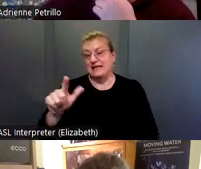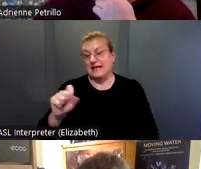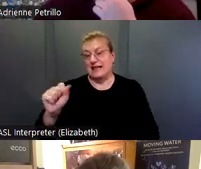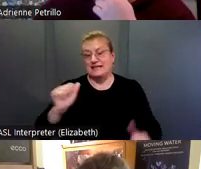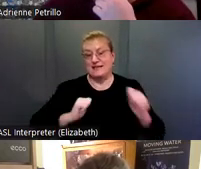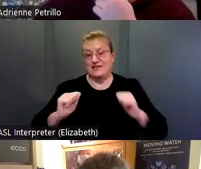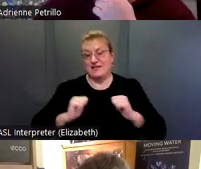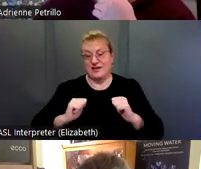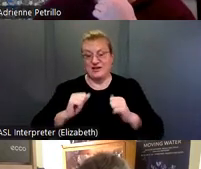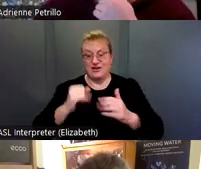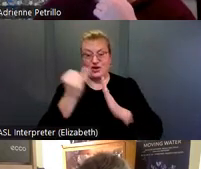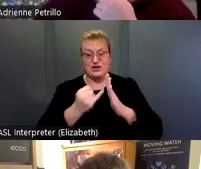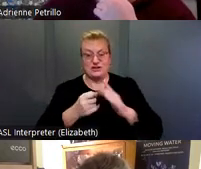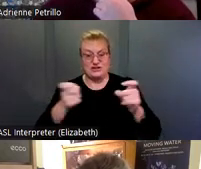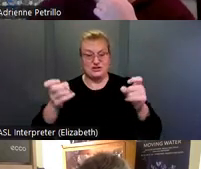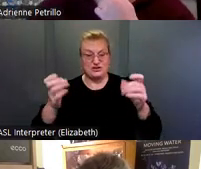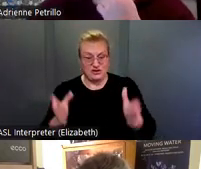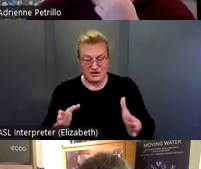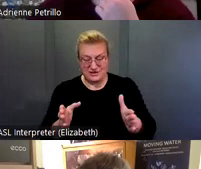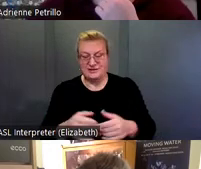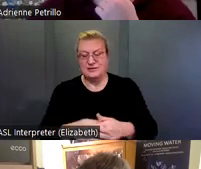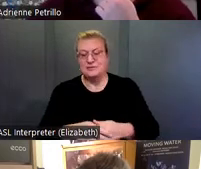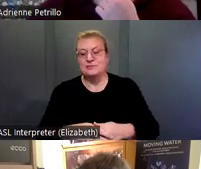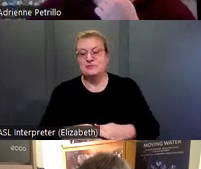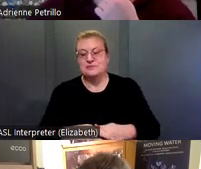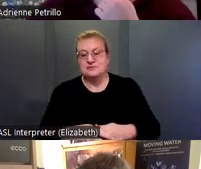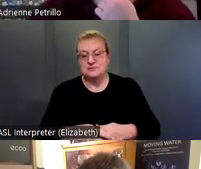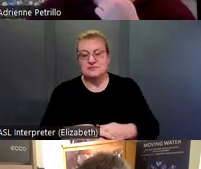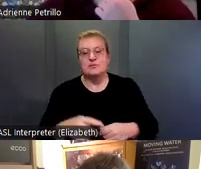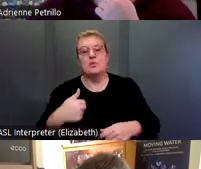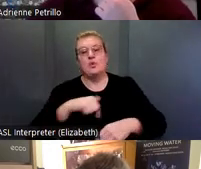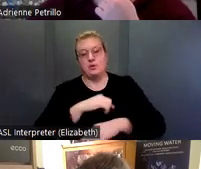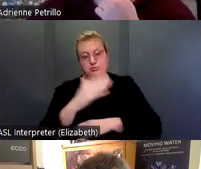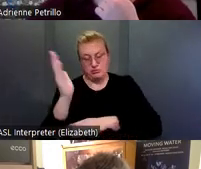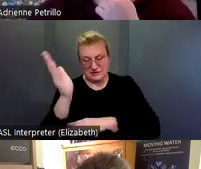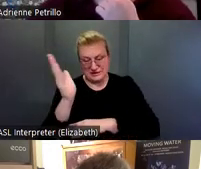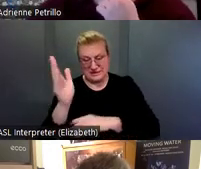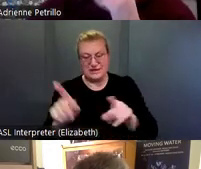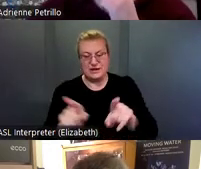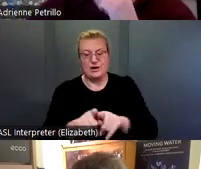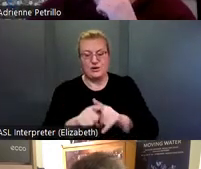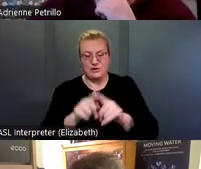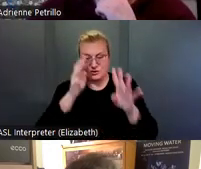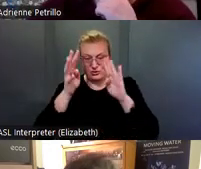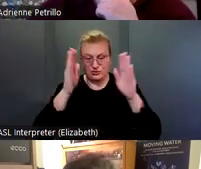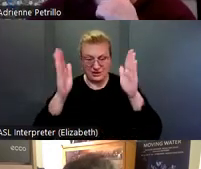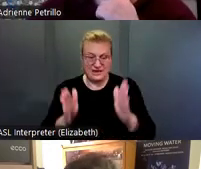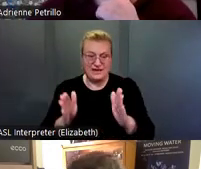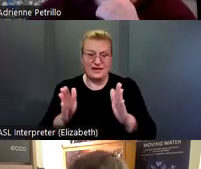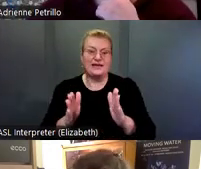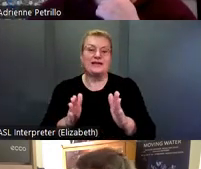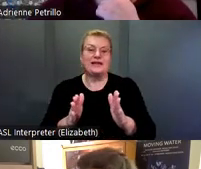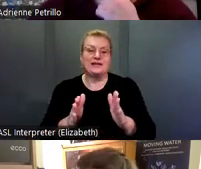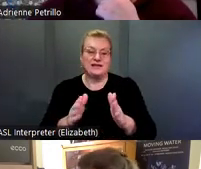Yes, we are a presenting organization, we are also creators and advisors of original work